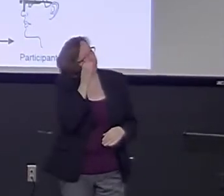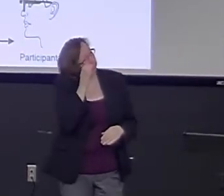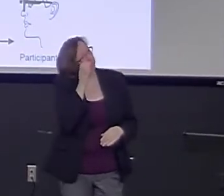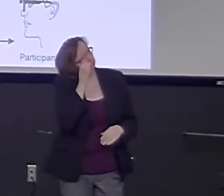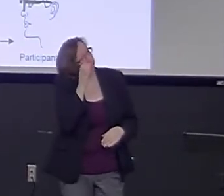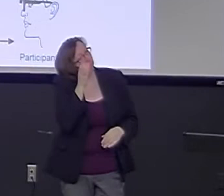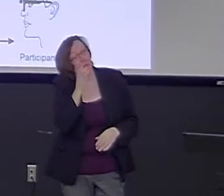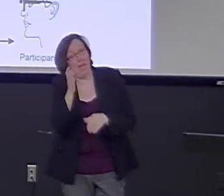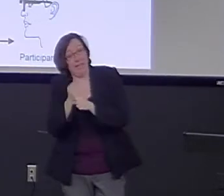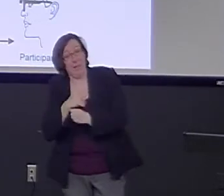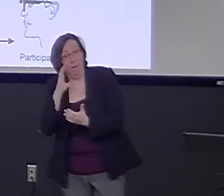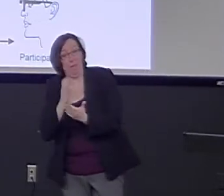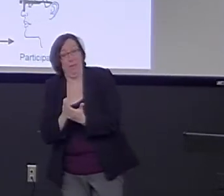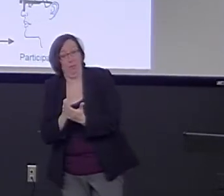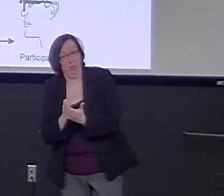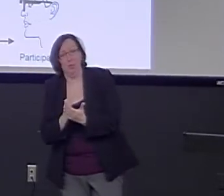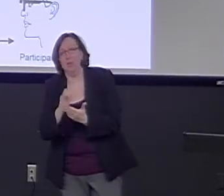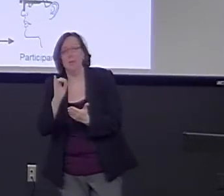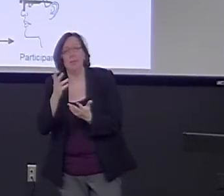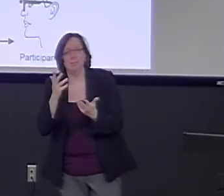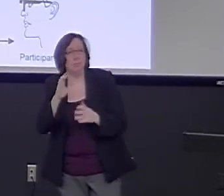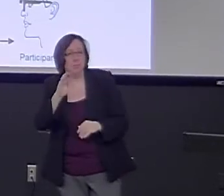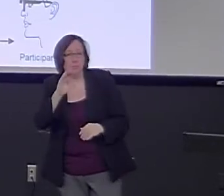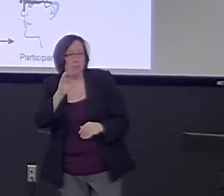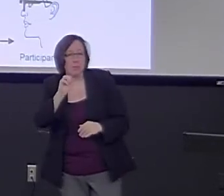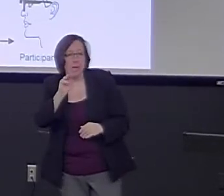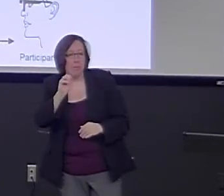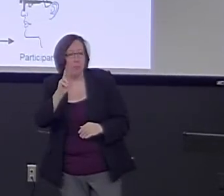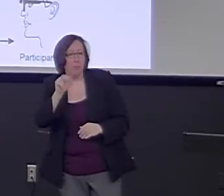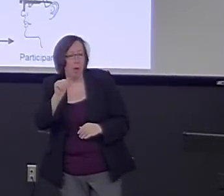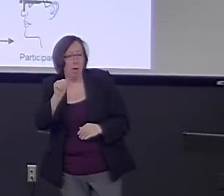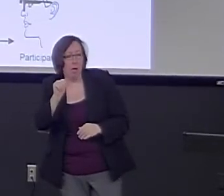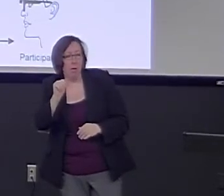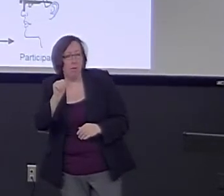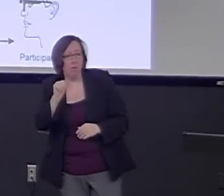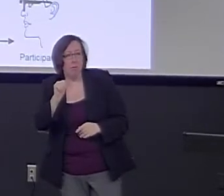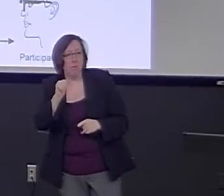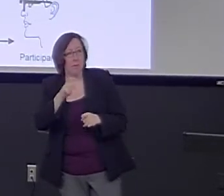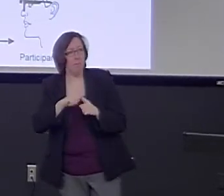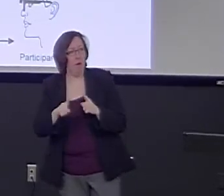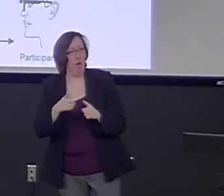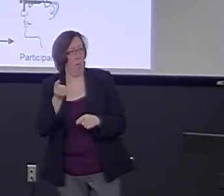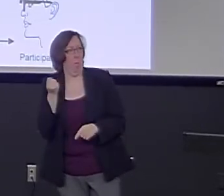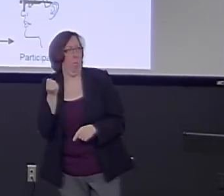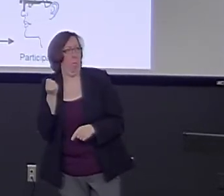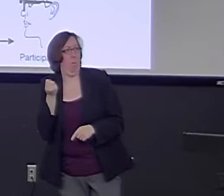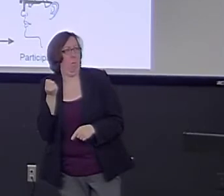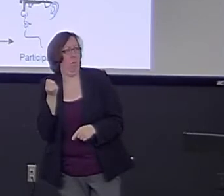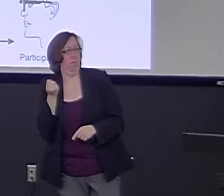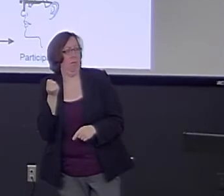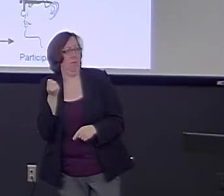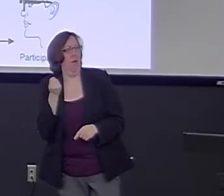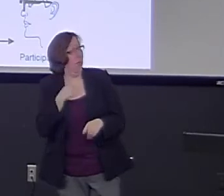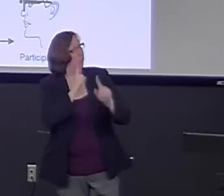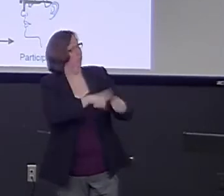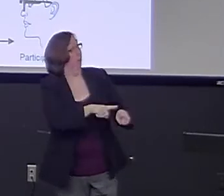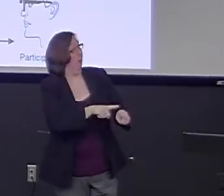It's a camera or whatever. But she doesn't talk immediately about the camera. She says, yeah, you know, I hate coconuts too.